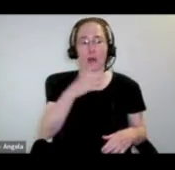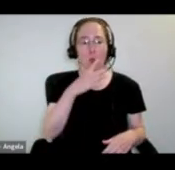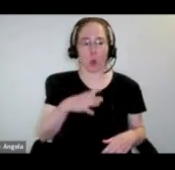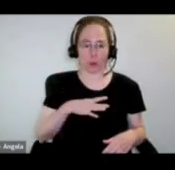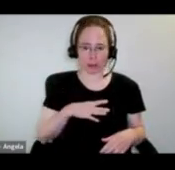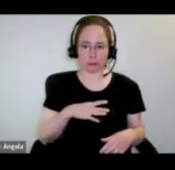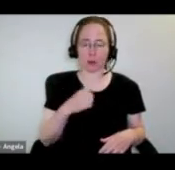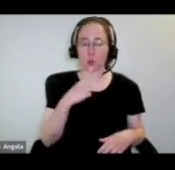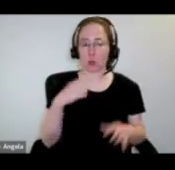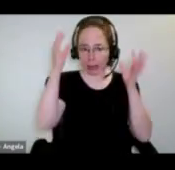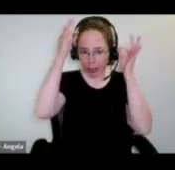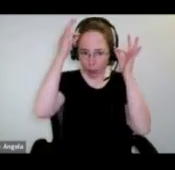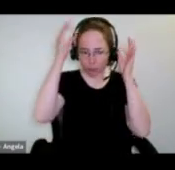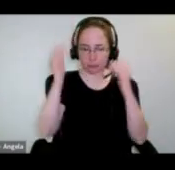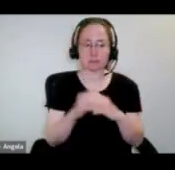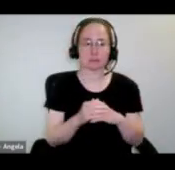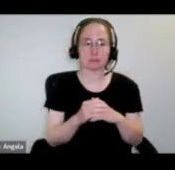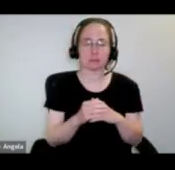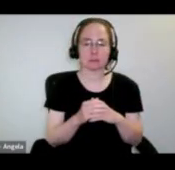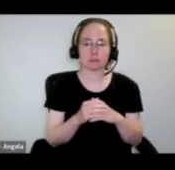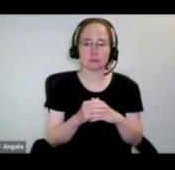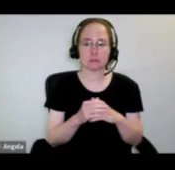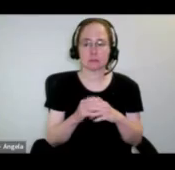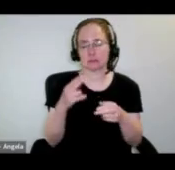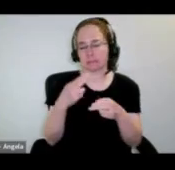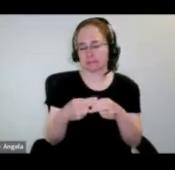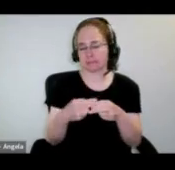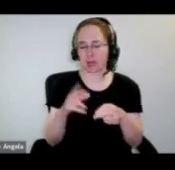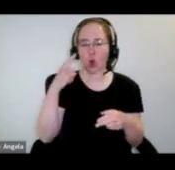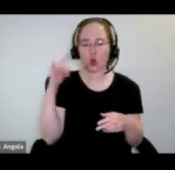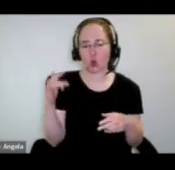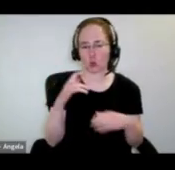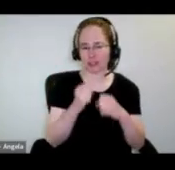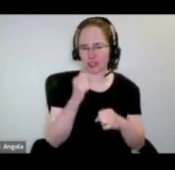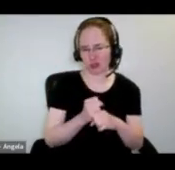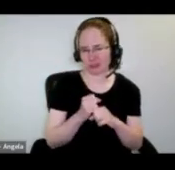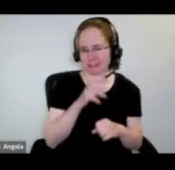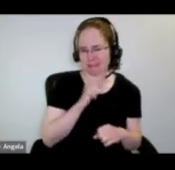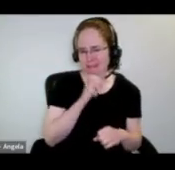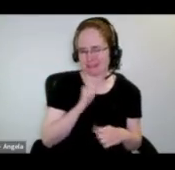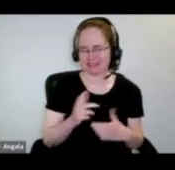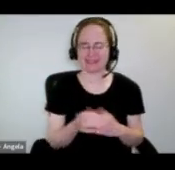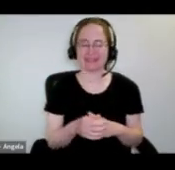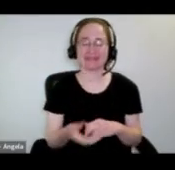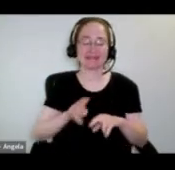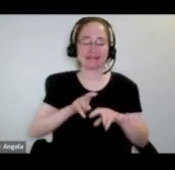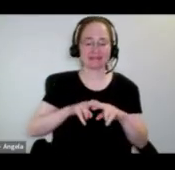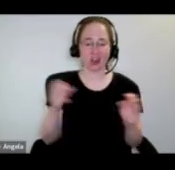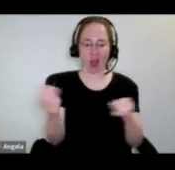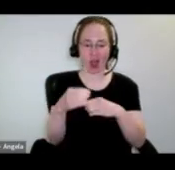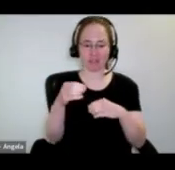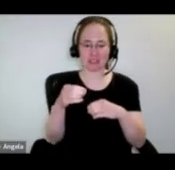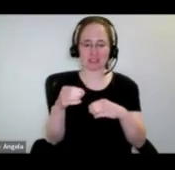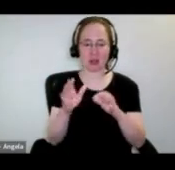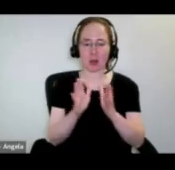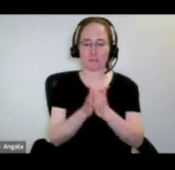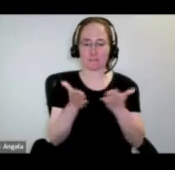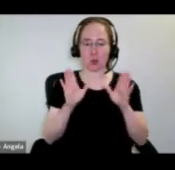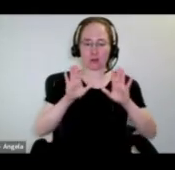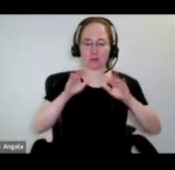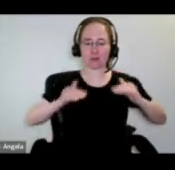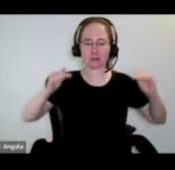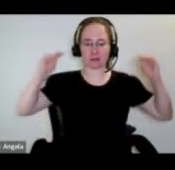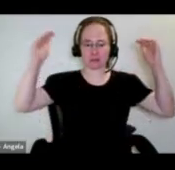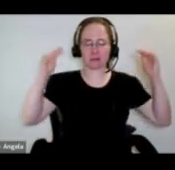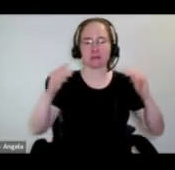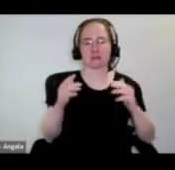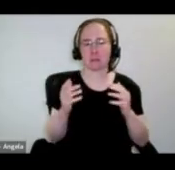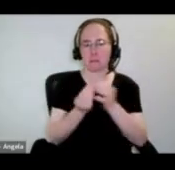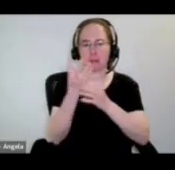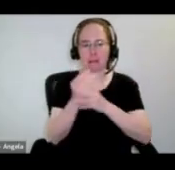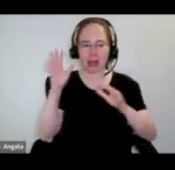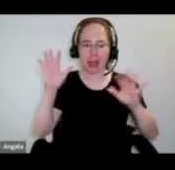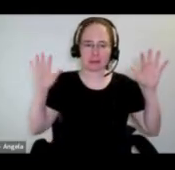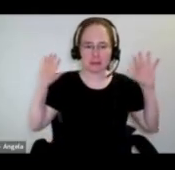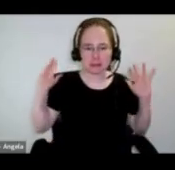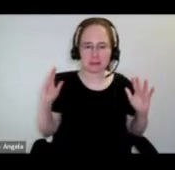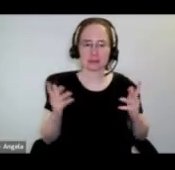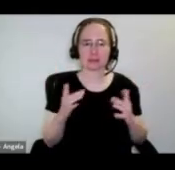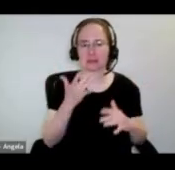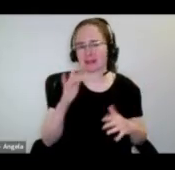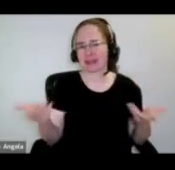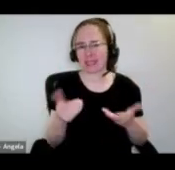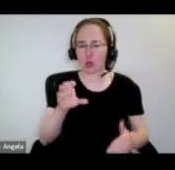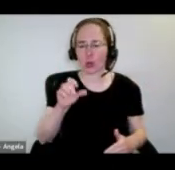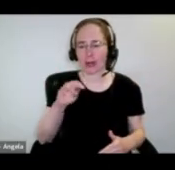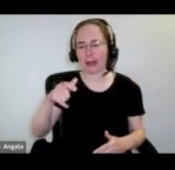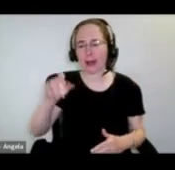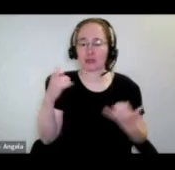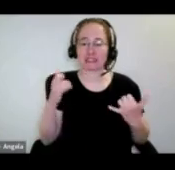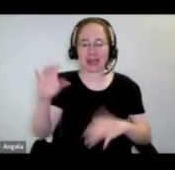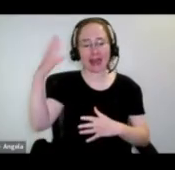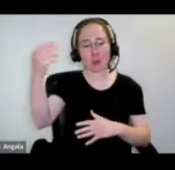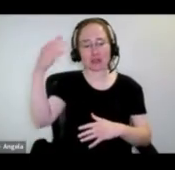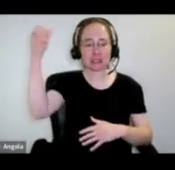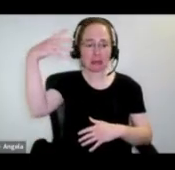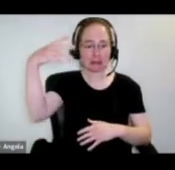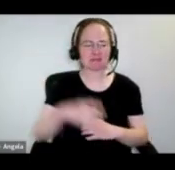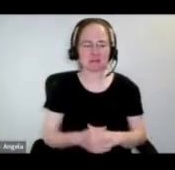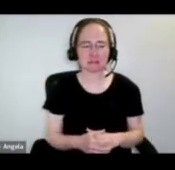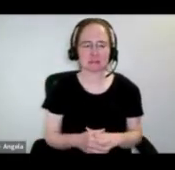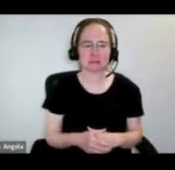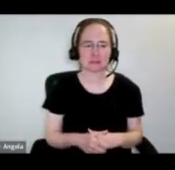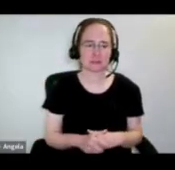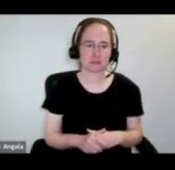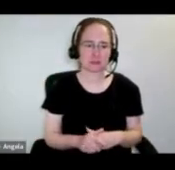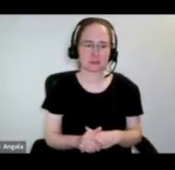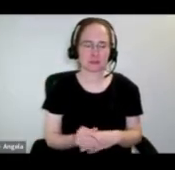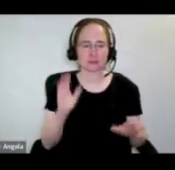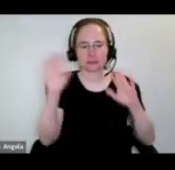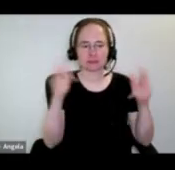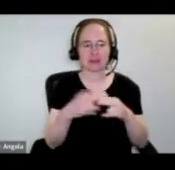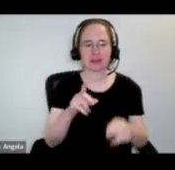Valerie Bradley: Hi, I'm Val Bradley. I am a white woman. I have red hair, I am in what we call now my golden years. I'm sitting in my office with a bookcase behind me and lots of plants, and luckily here in Cambridge today, it is sunny.